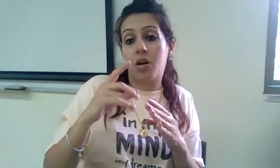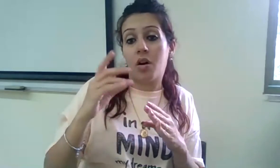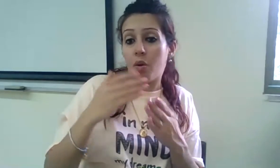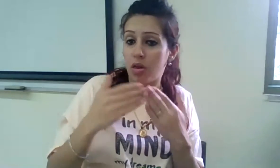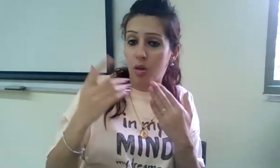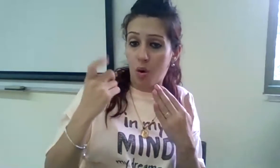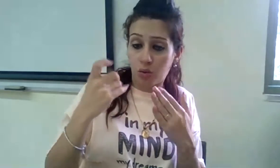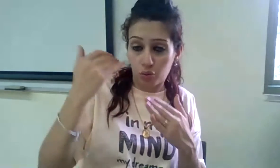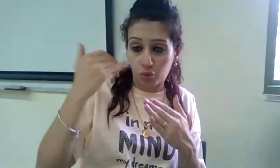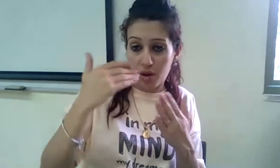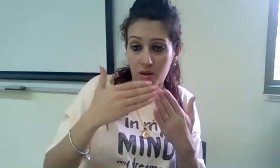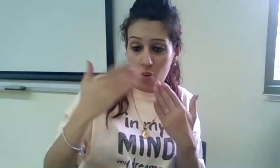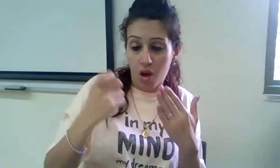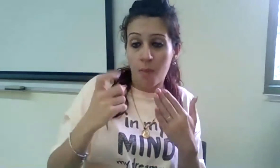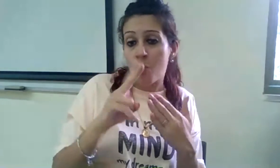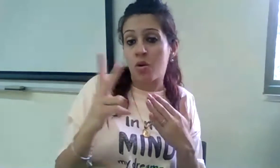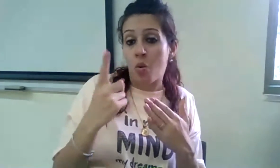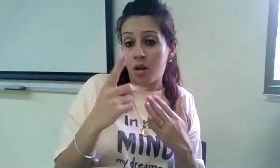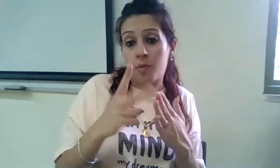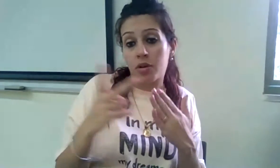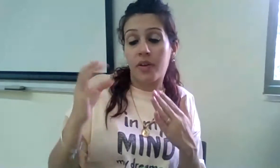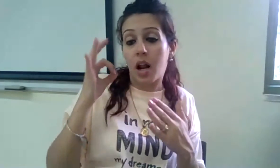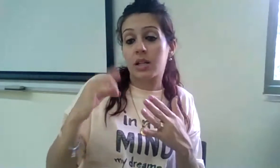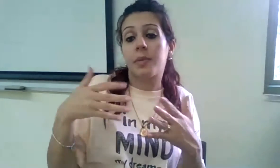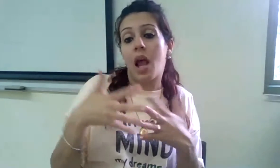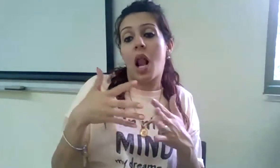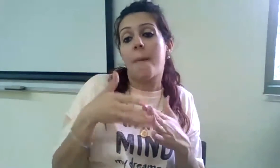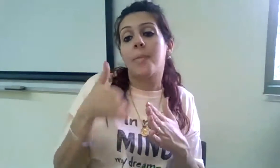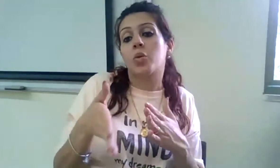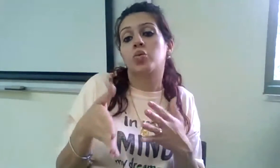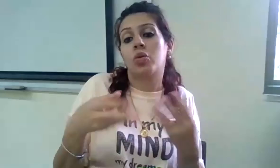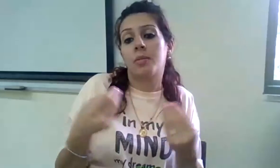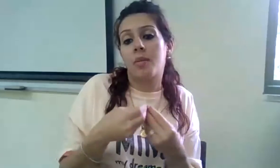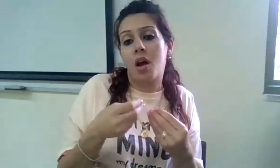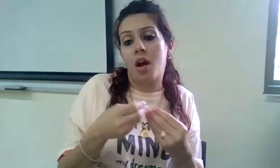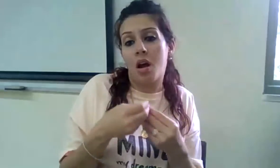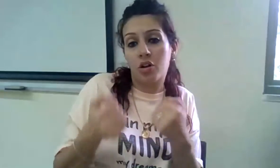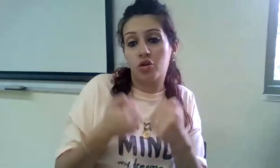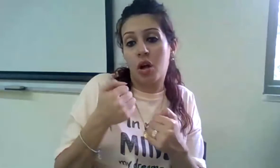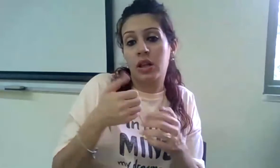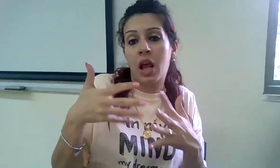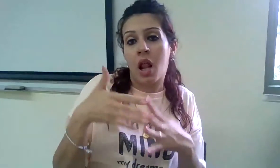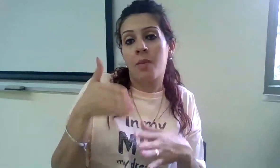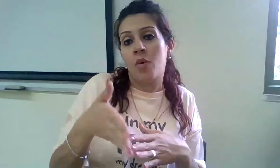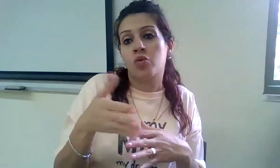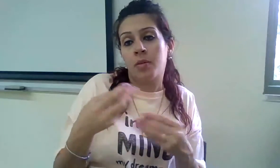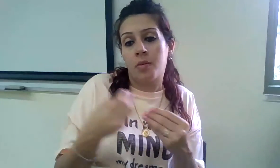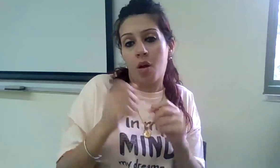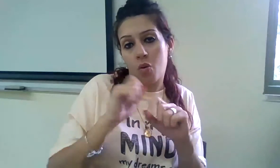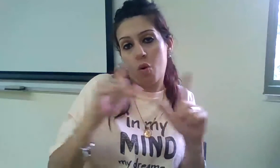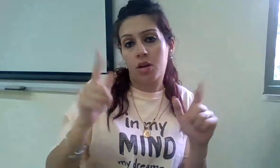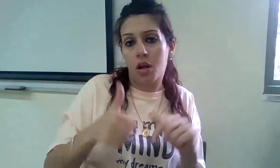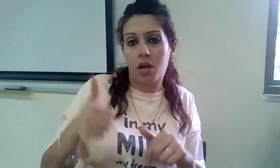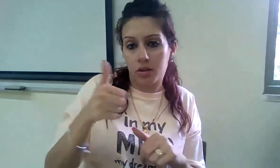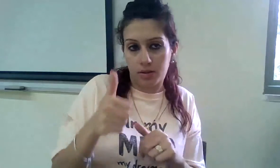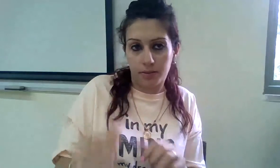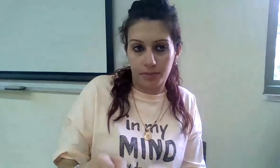If they believe that learning happens without them controlling every second, it will work.